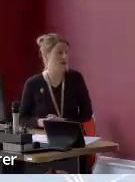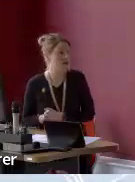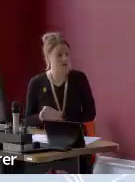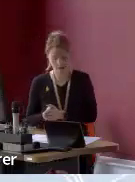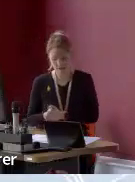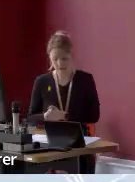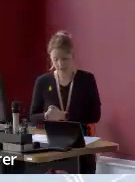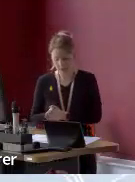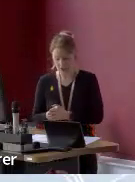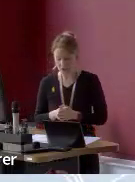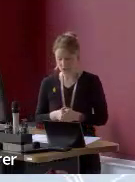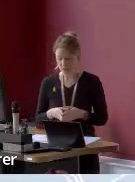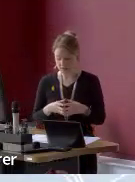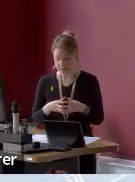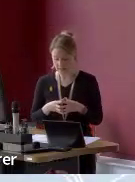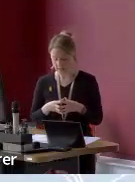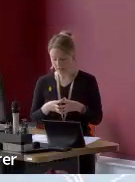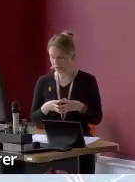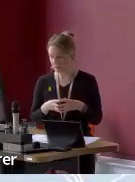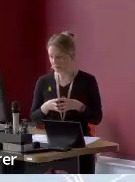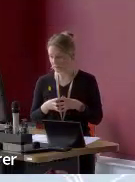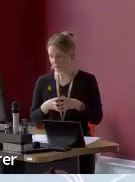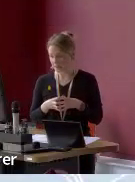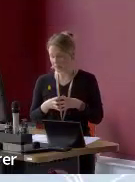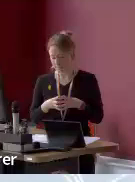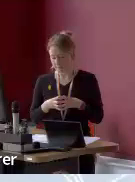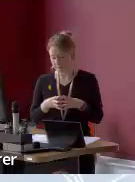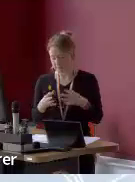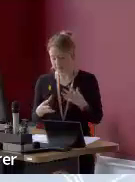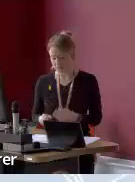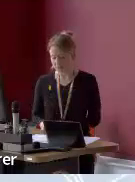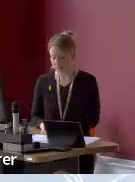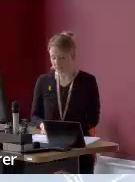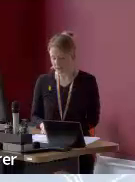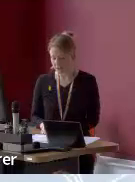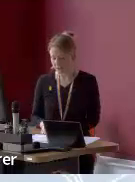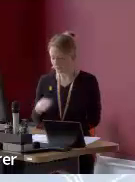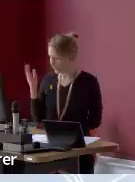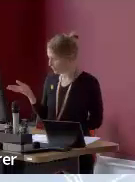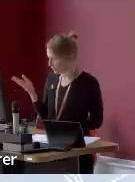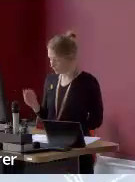for us and to change people’s ideas about us and to take this recommendation forward my colleague